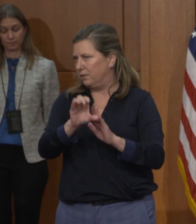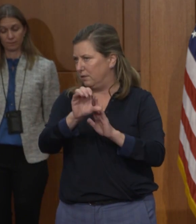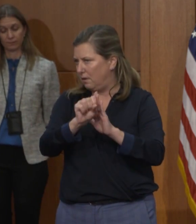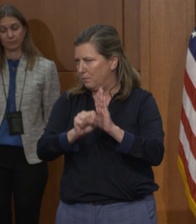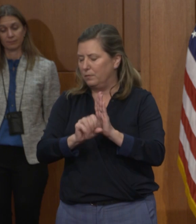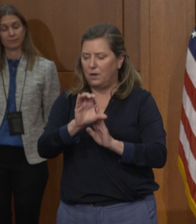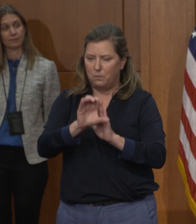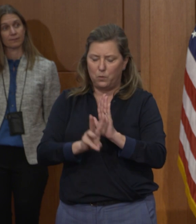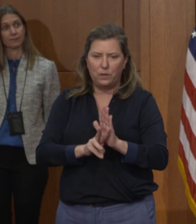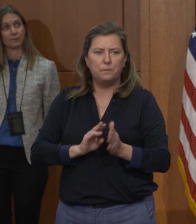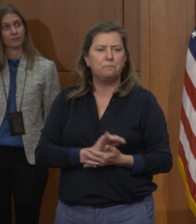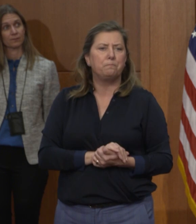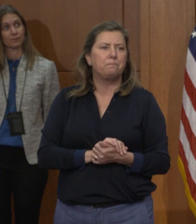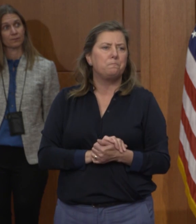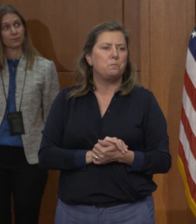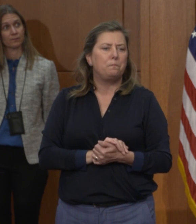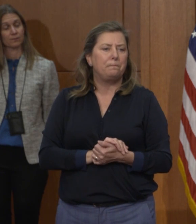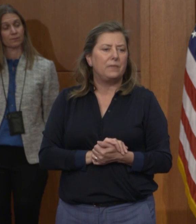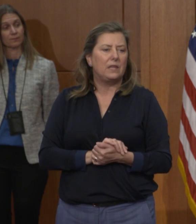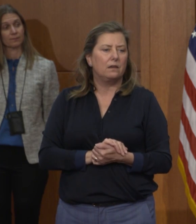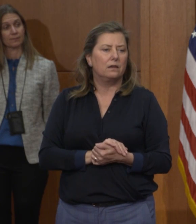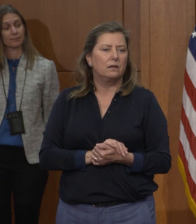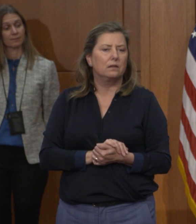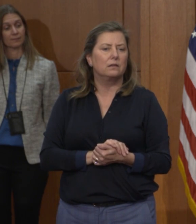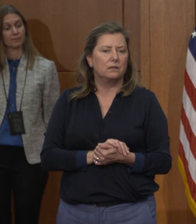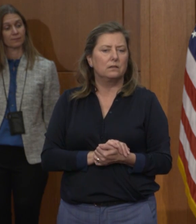Dr. Allen. Well governor, good afternoon.